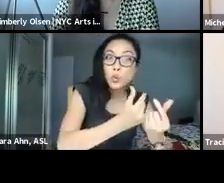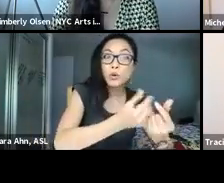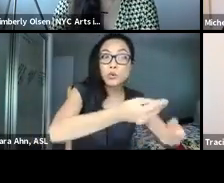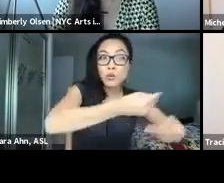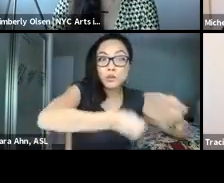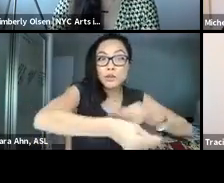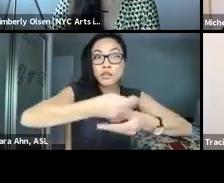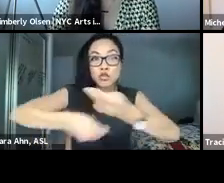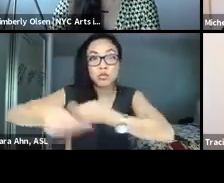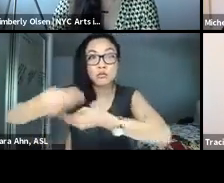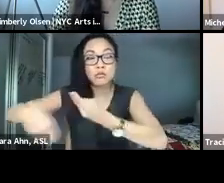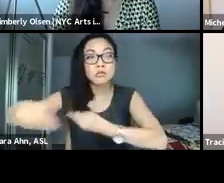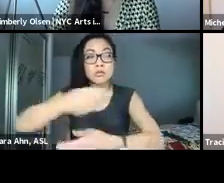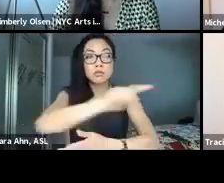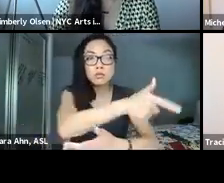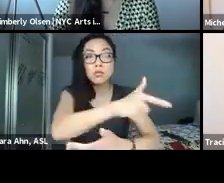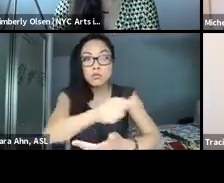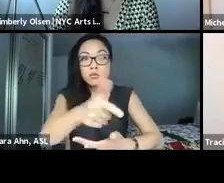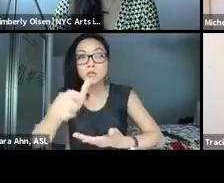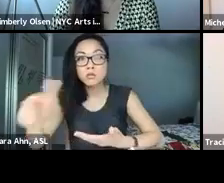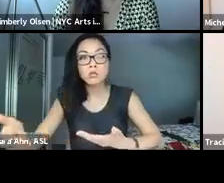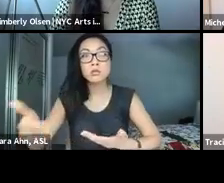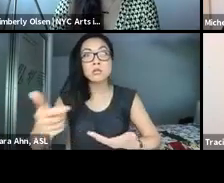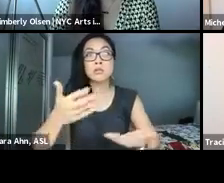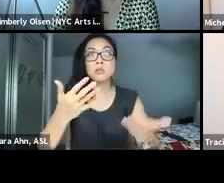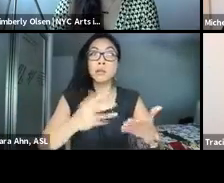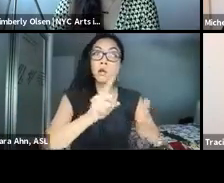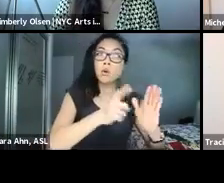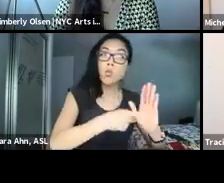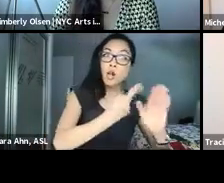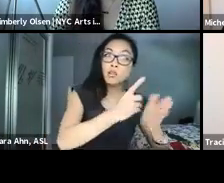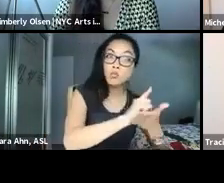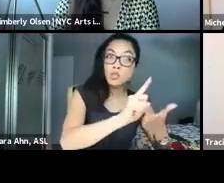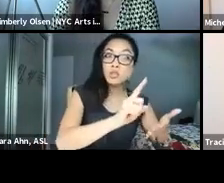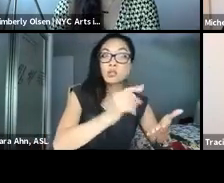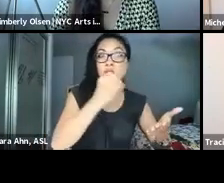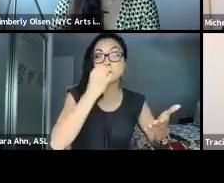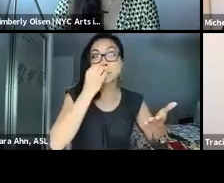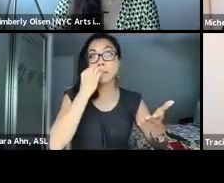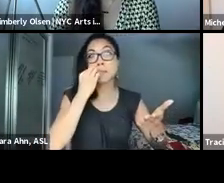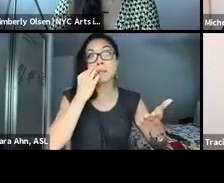governor in July about what social distance, for example, is going to look like in September